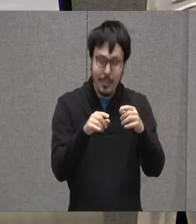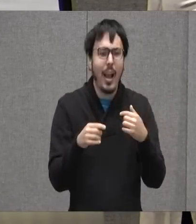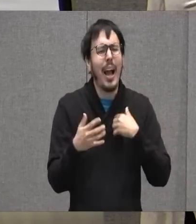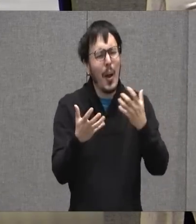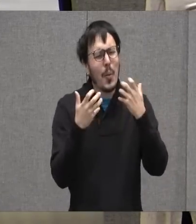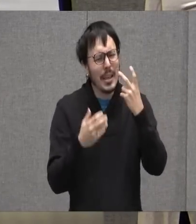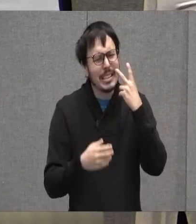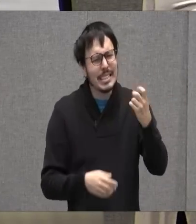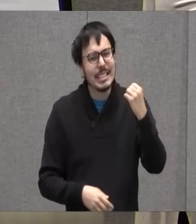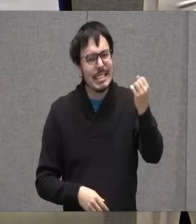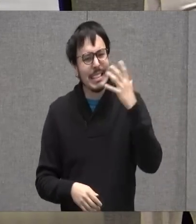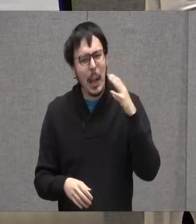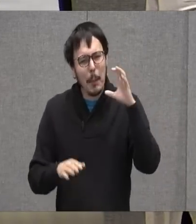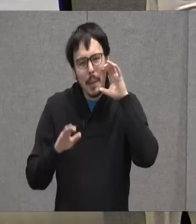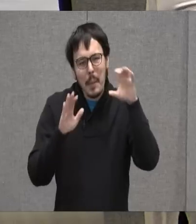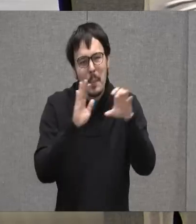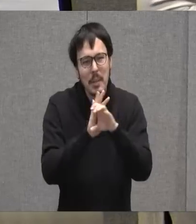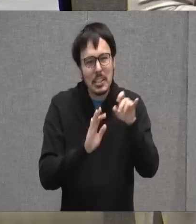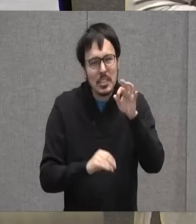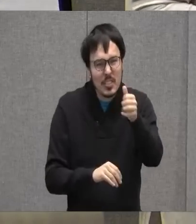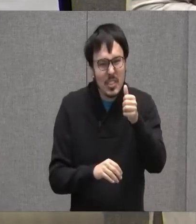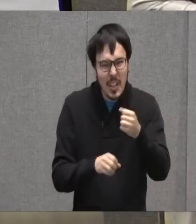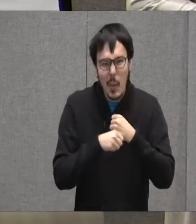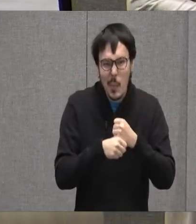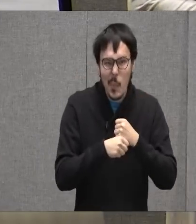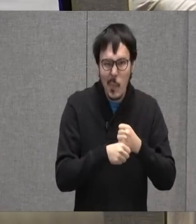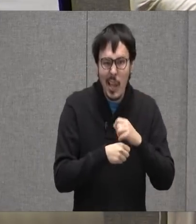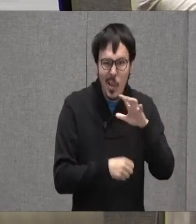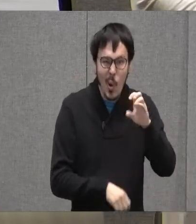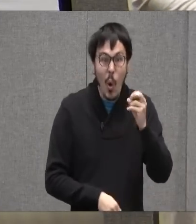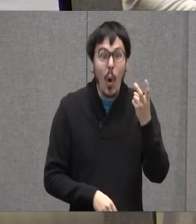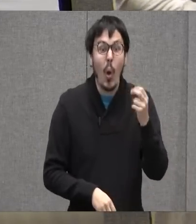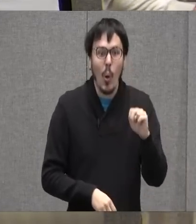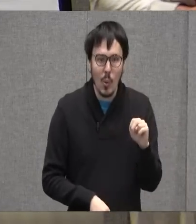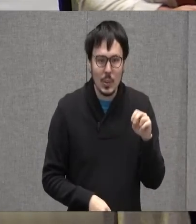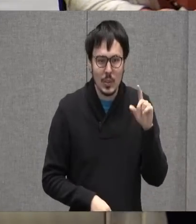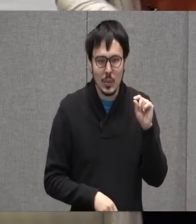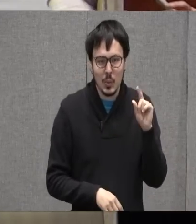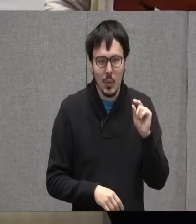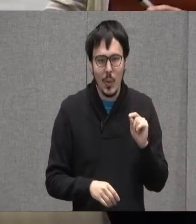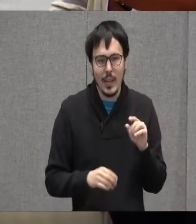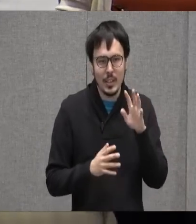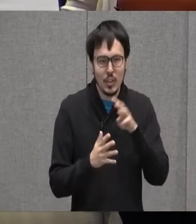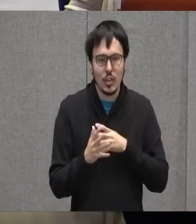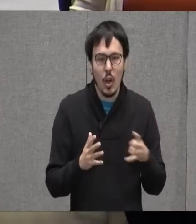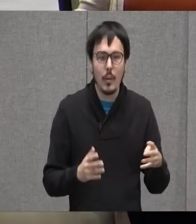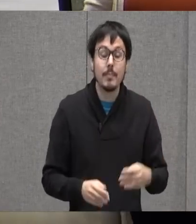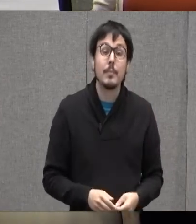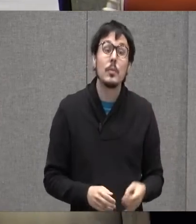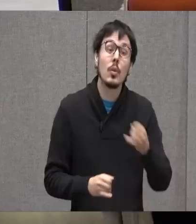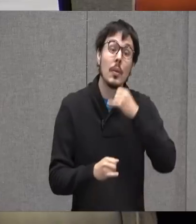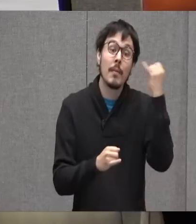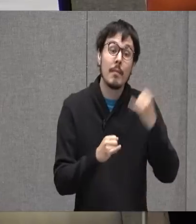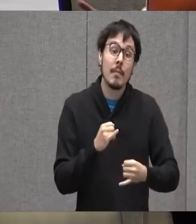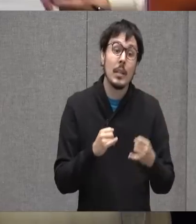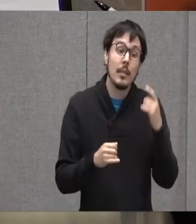Send me a picture if you created your own 20s chart. Now to finish up with number of the day,